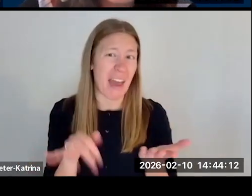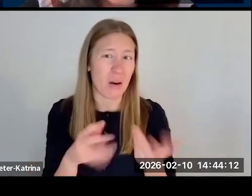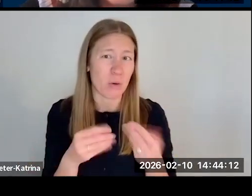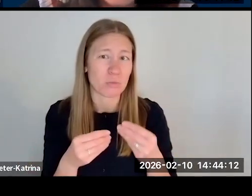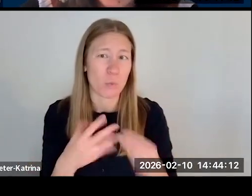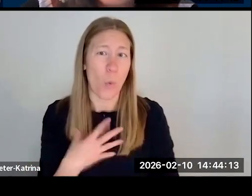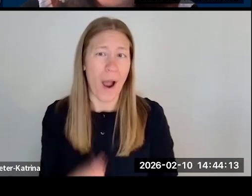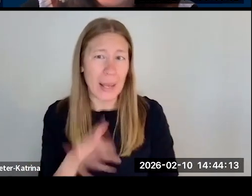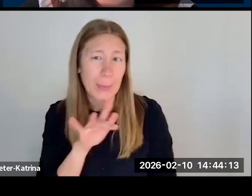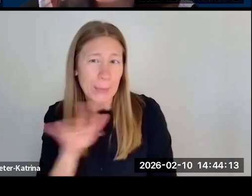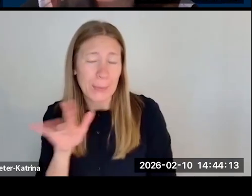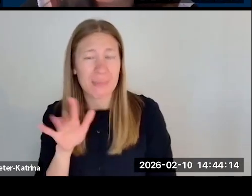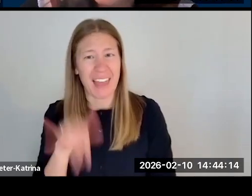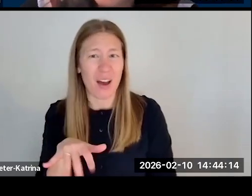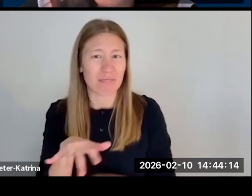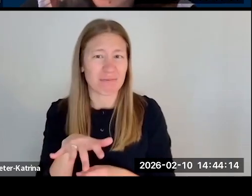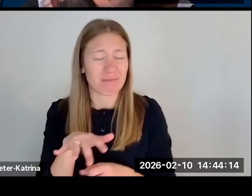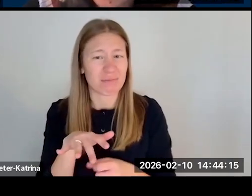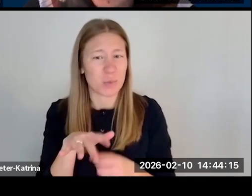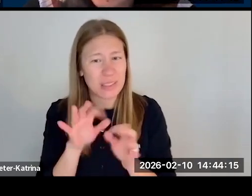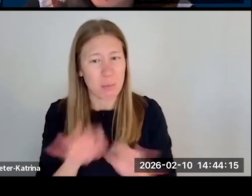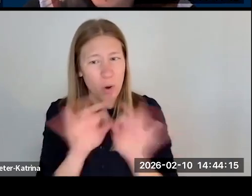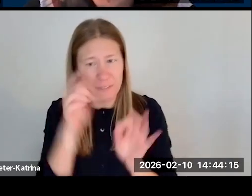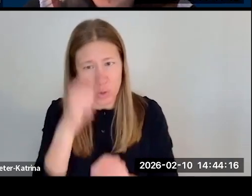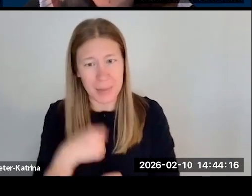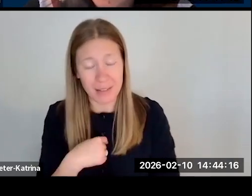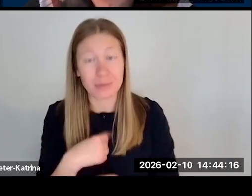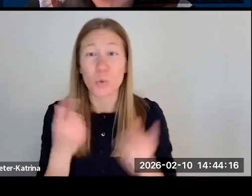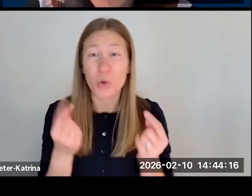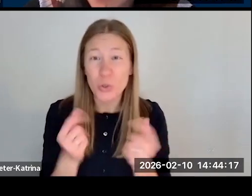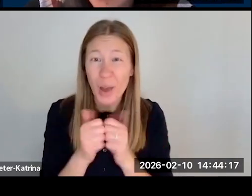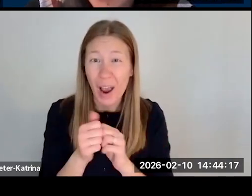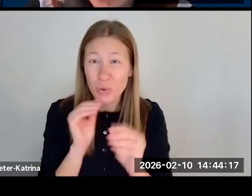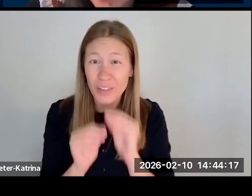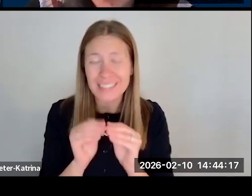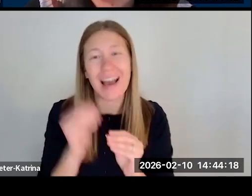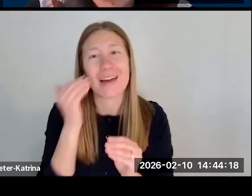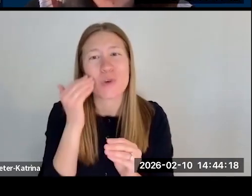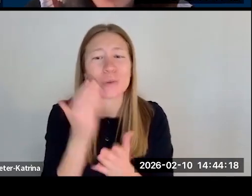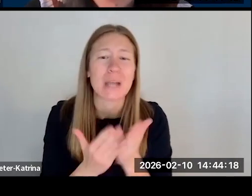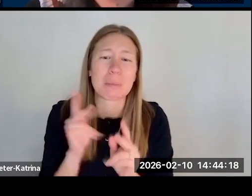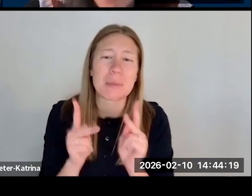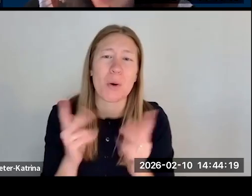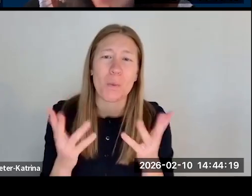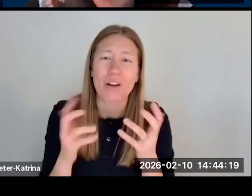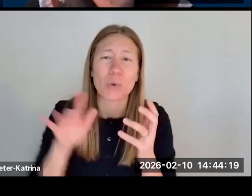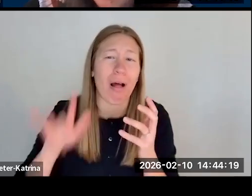So to fix this, I know it's instinct for a lot of people to just hit the enter or return key